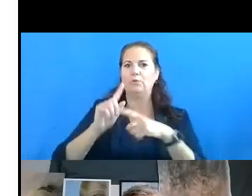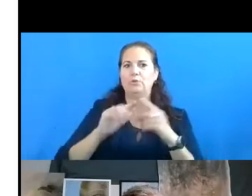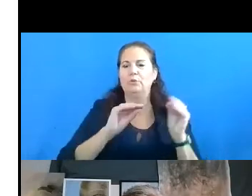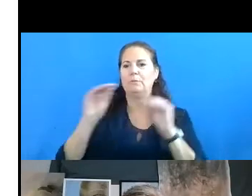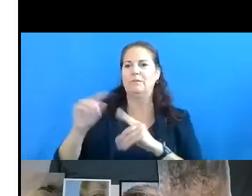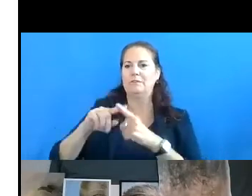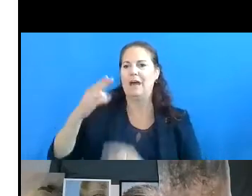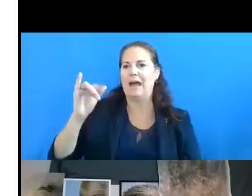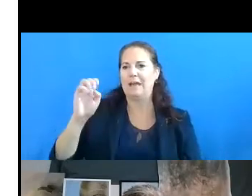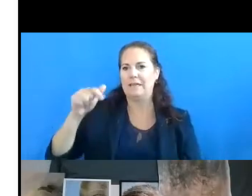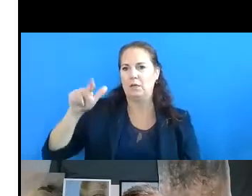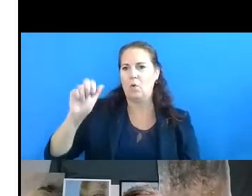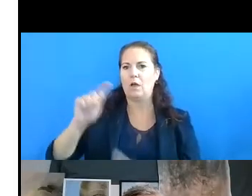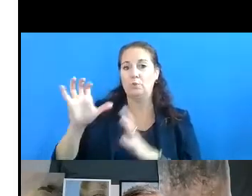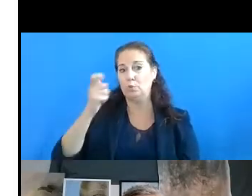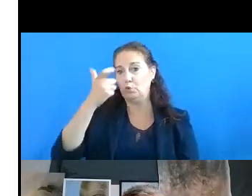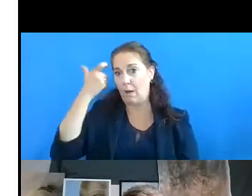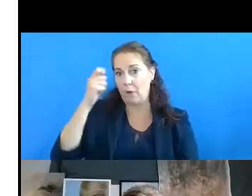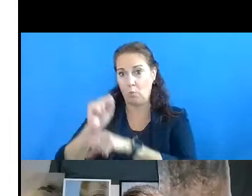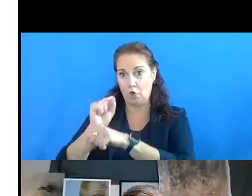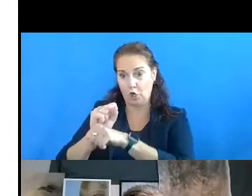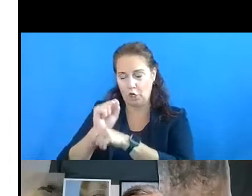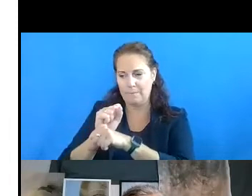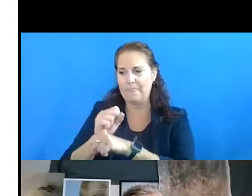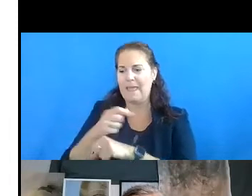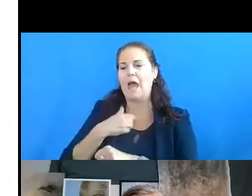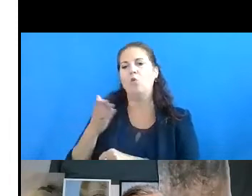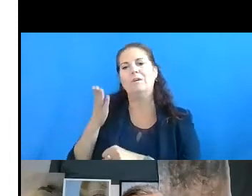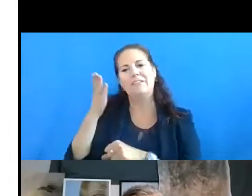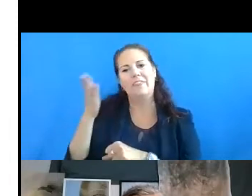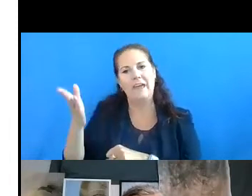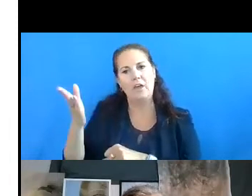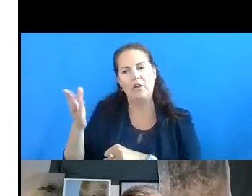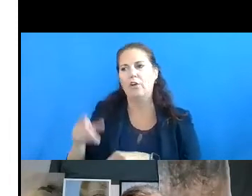to do trauma work. And I was there during COVID and the lockdown.